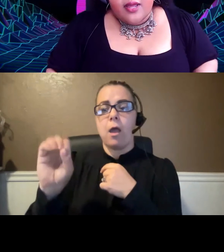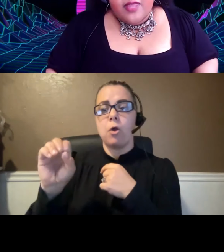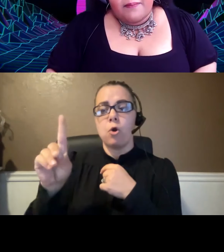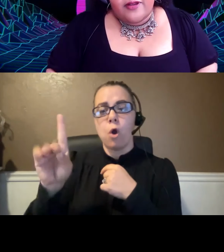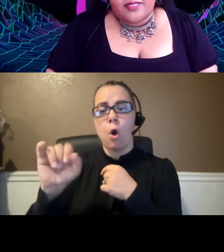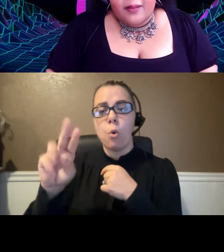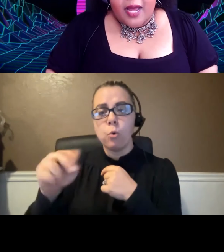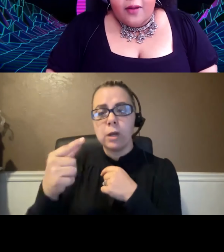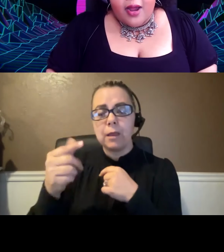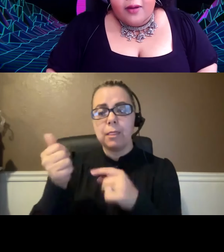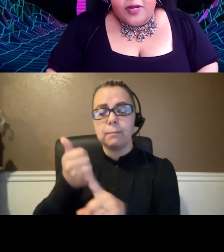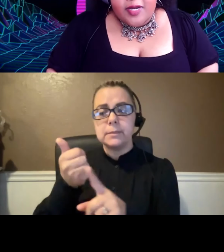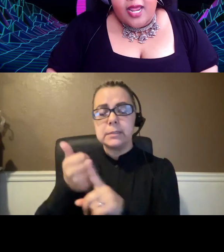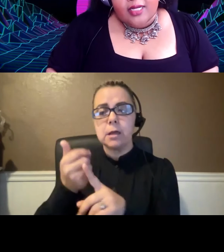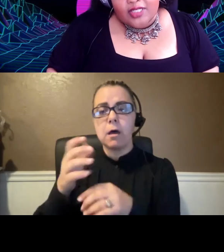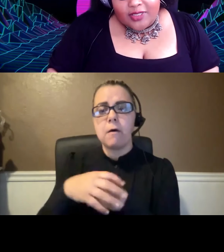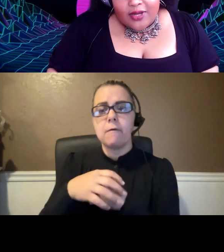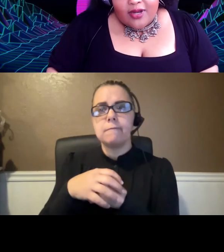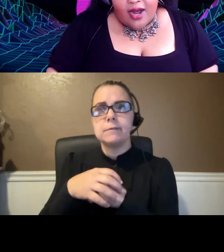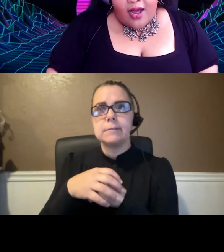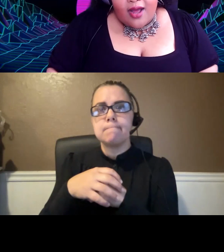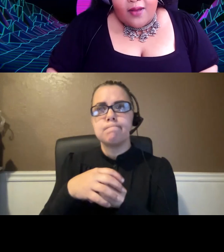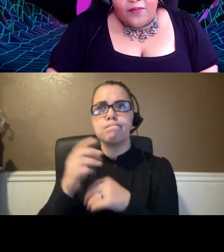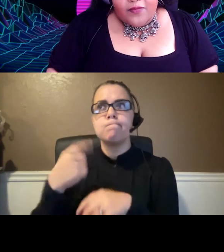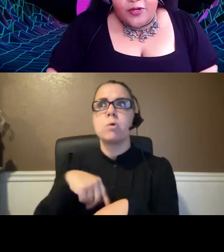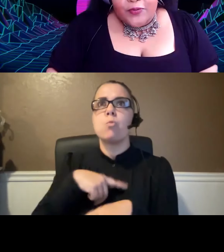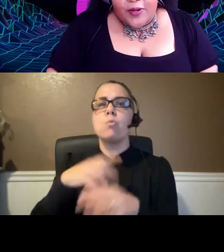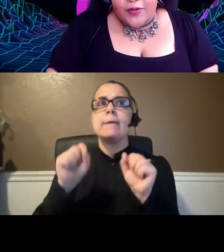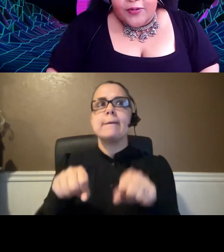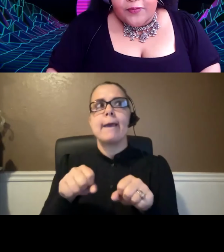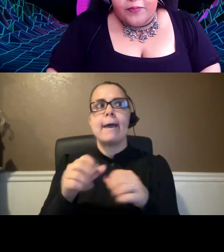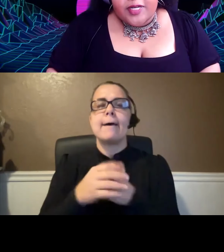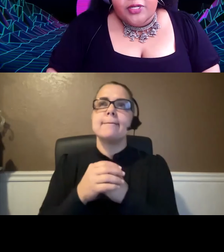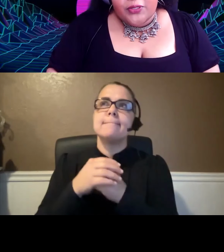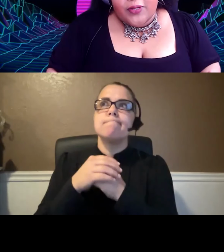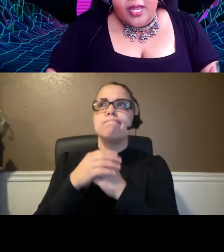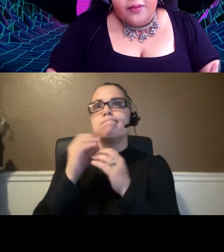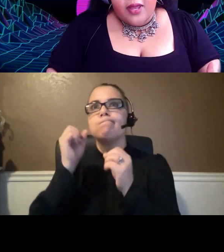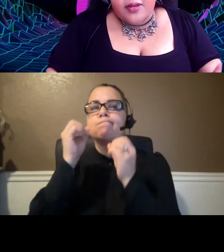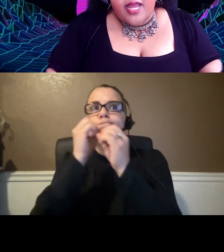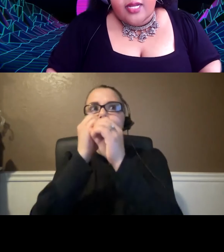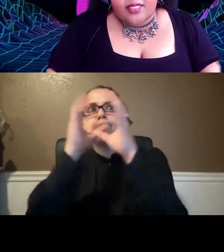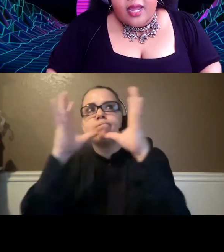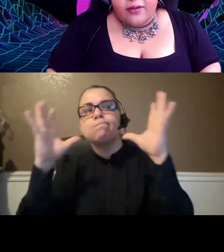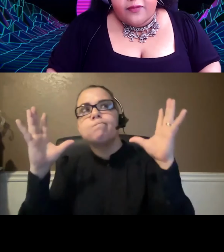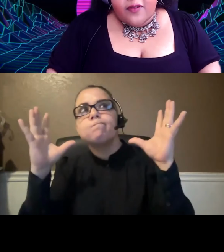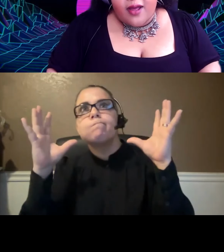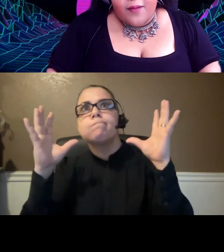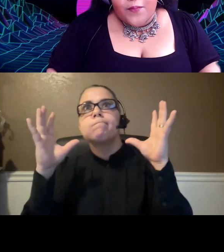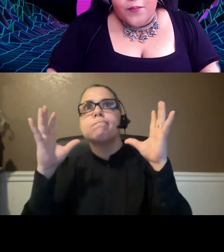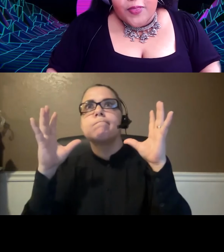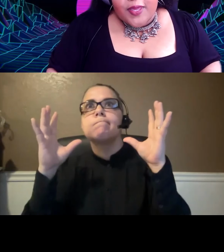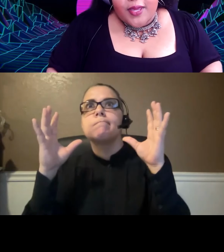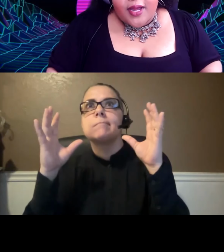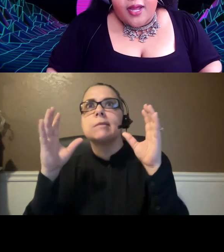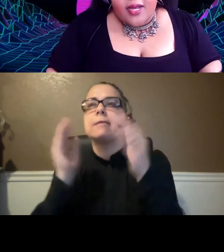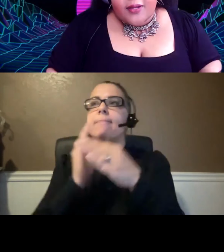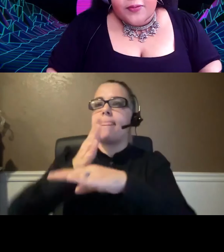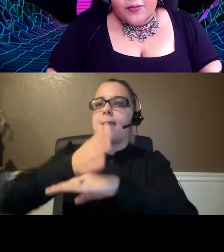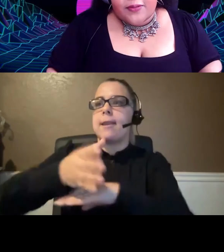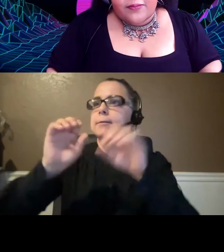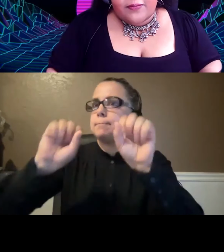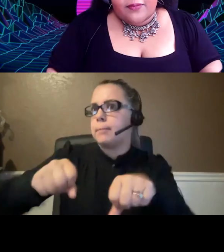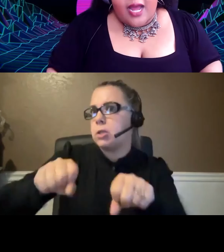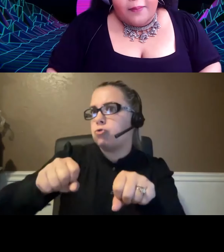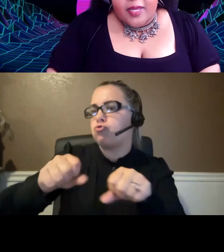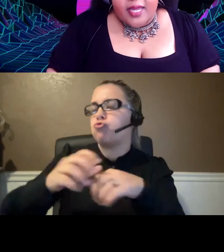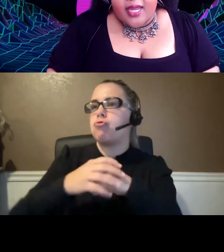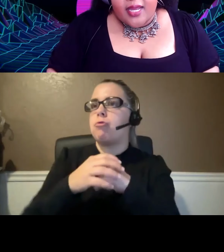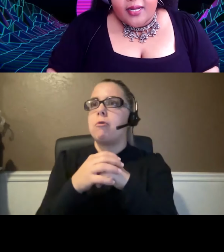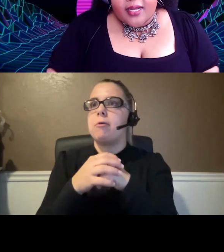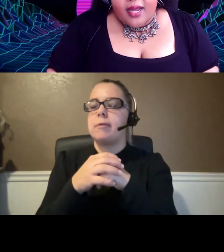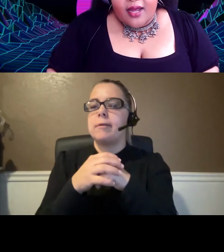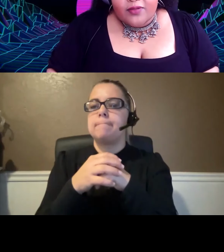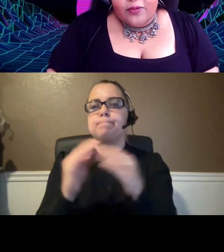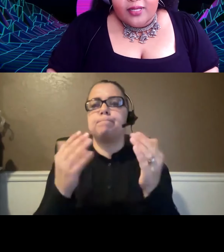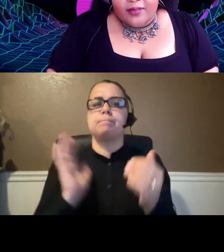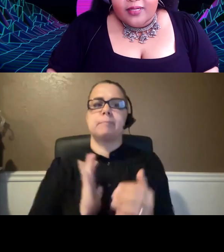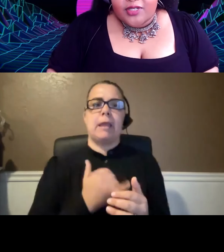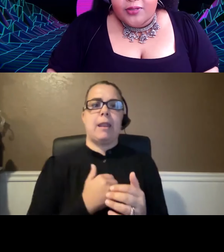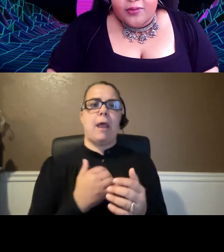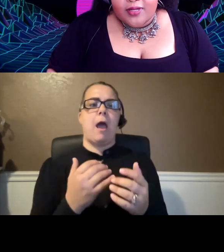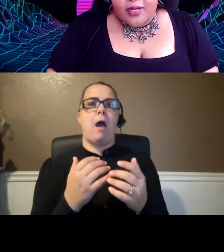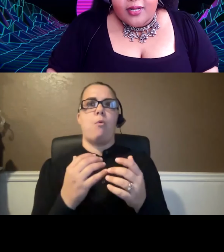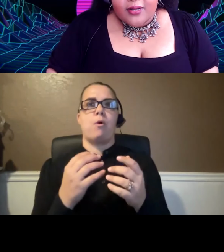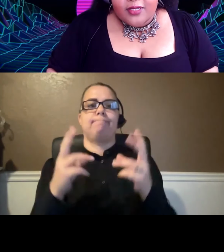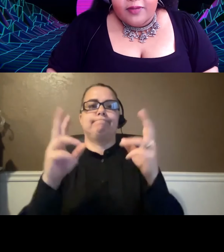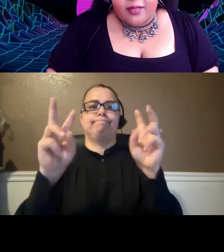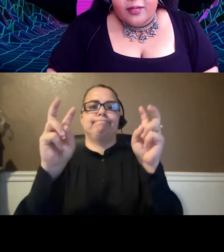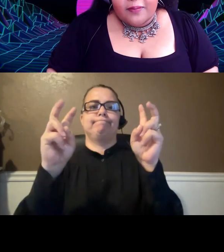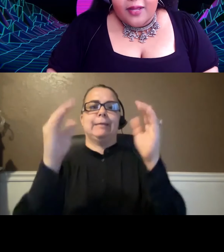that brings about our next potential and next topic in 2032 to be concerned about.